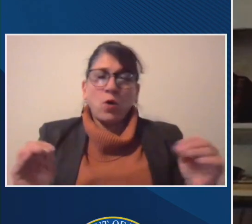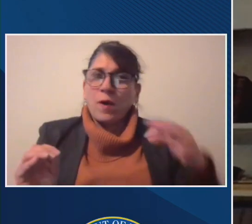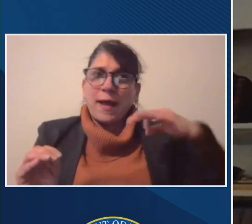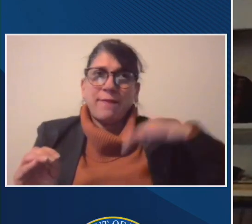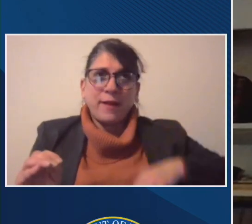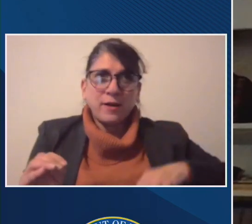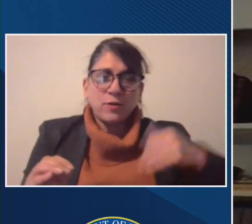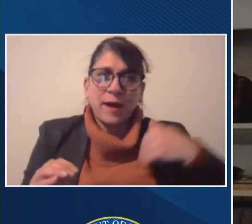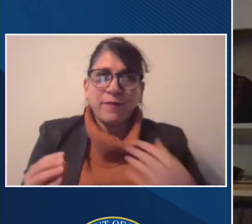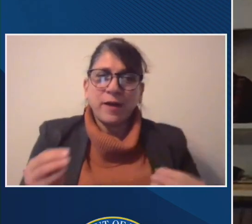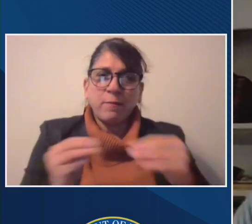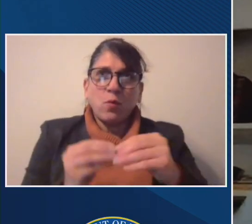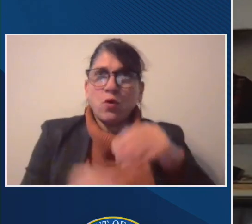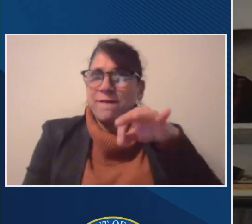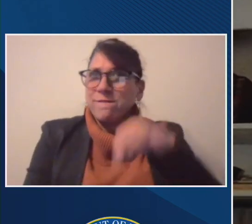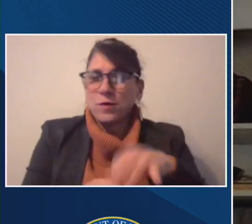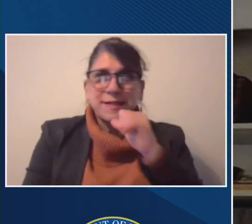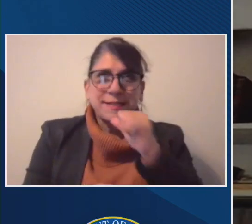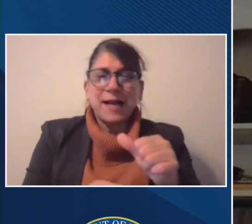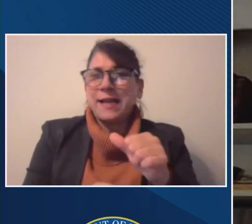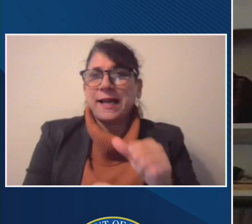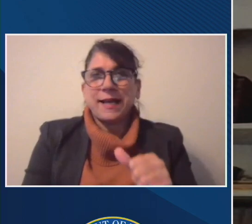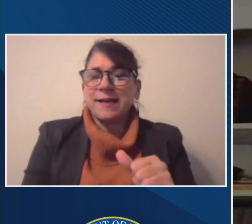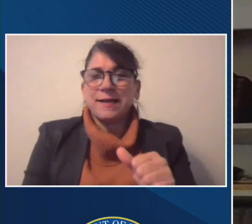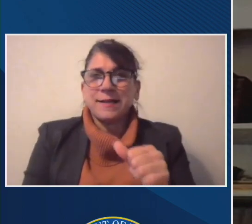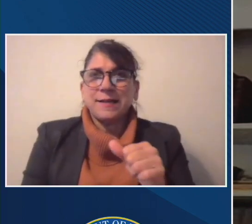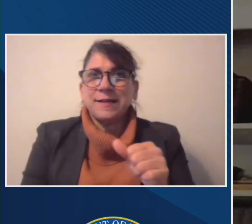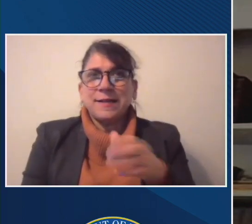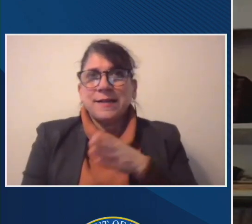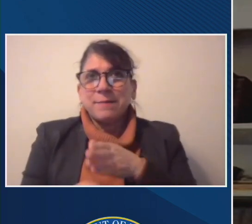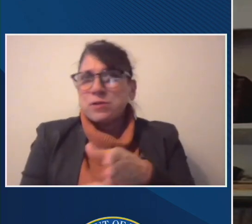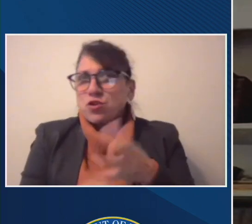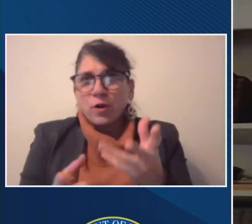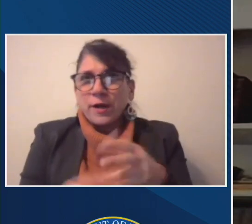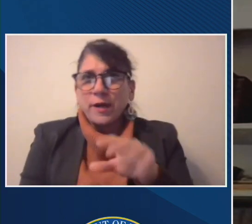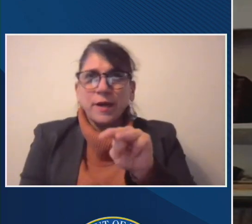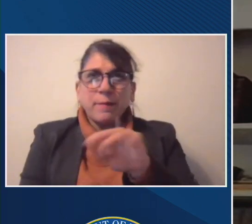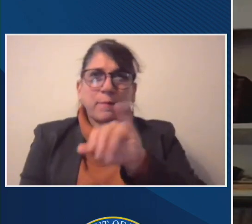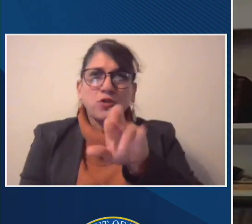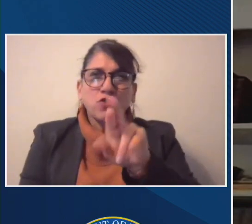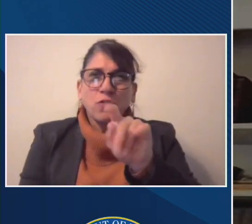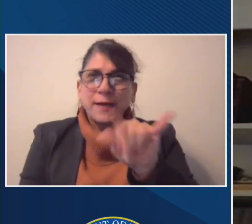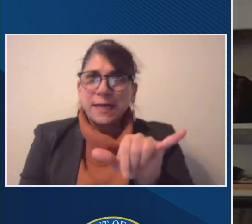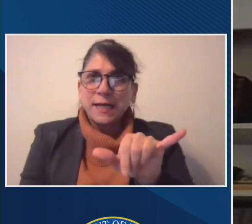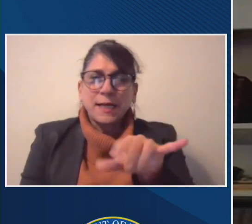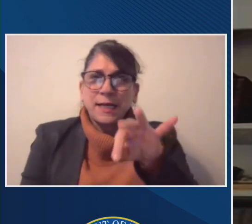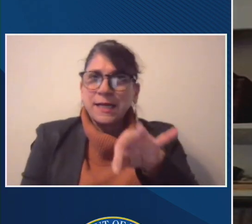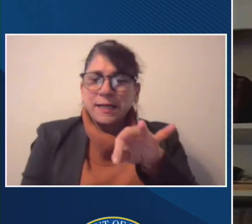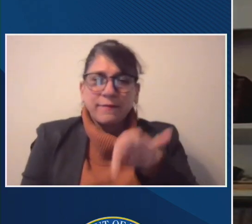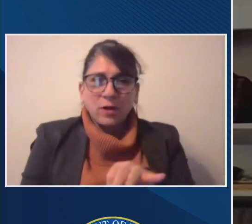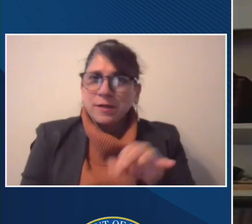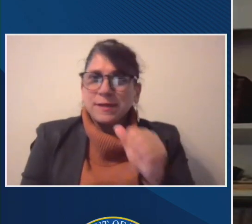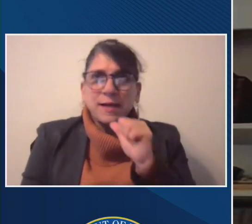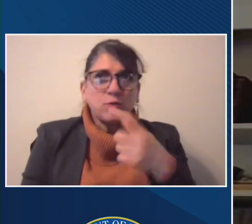since it's not like a majority vote type thing. So I would point that out. Which is not to say that the expertise is not good at the table.